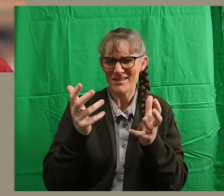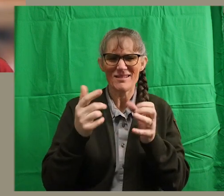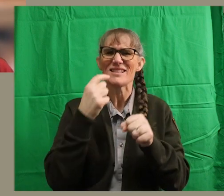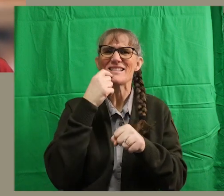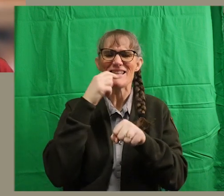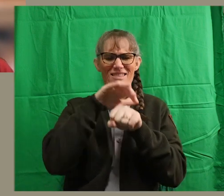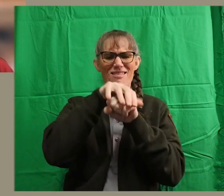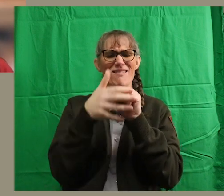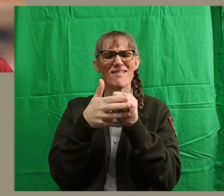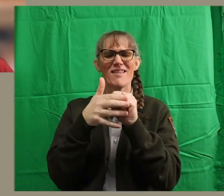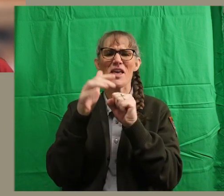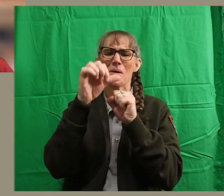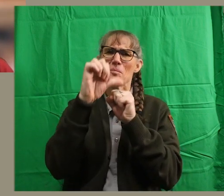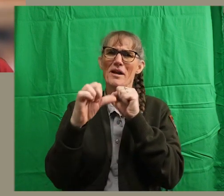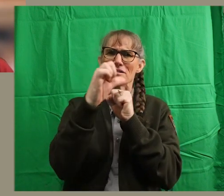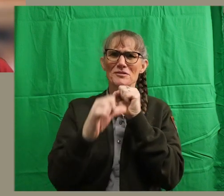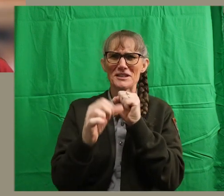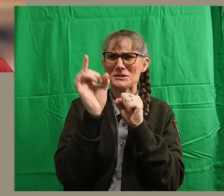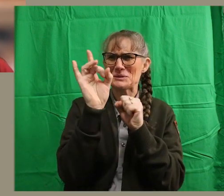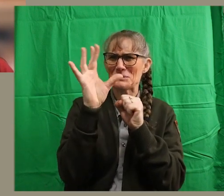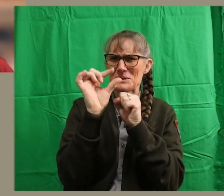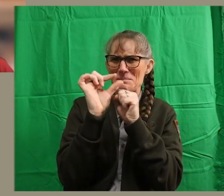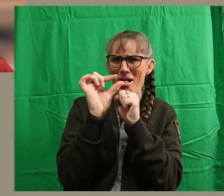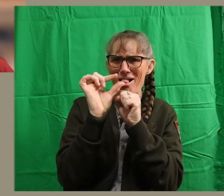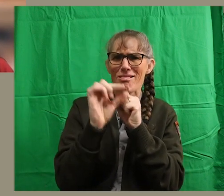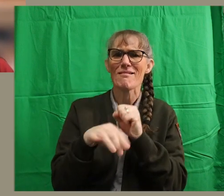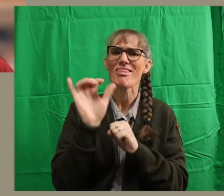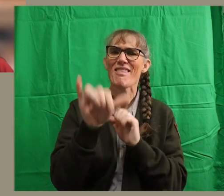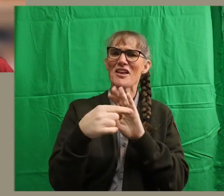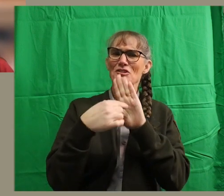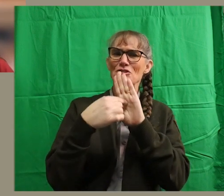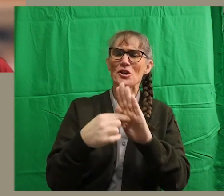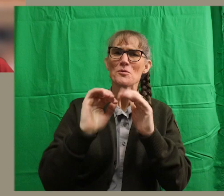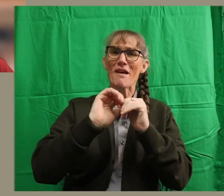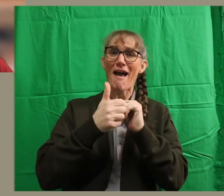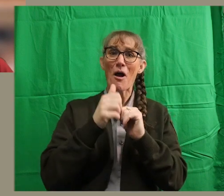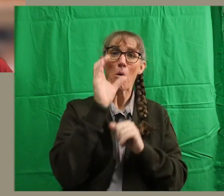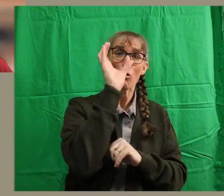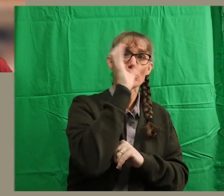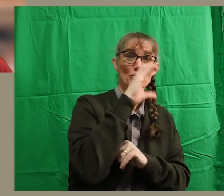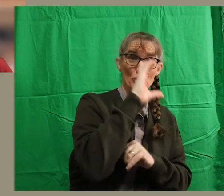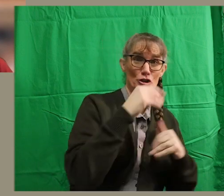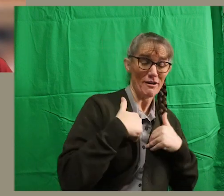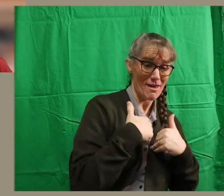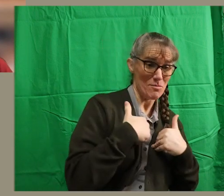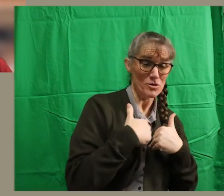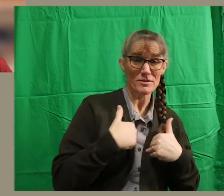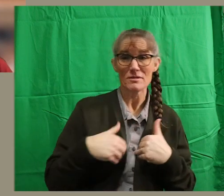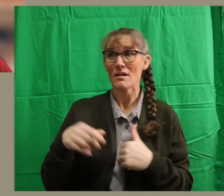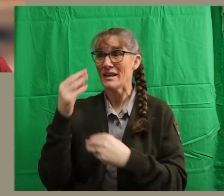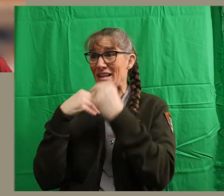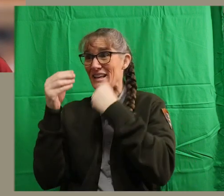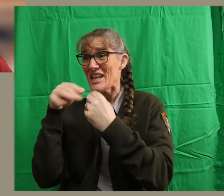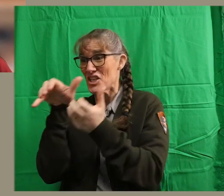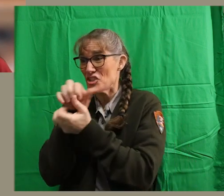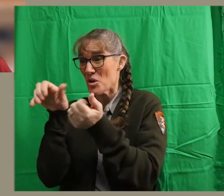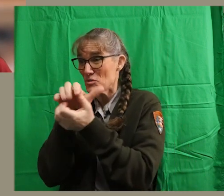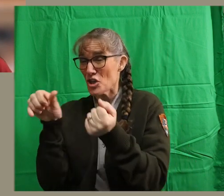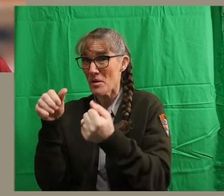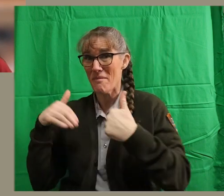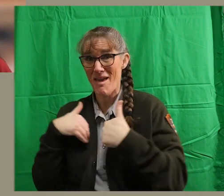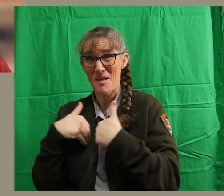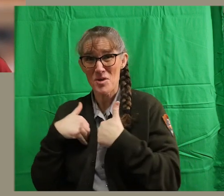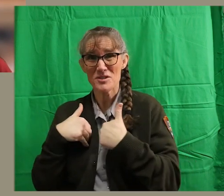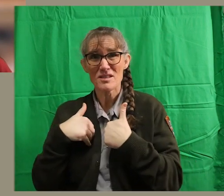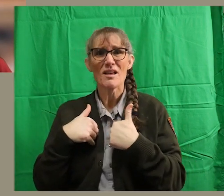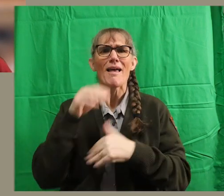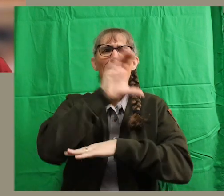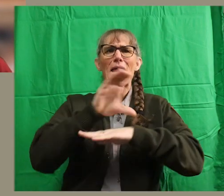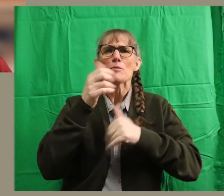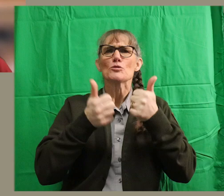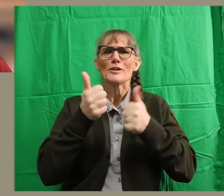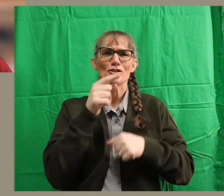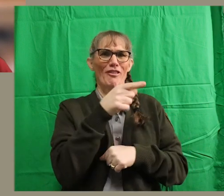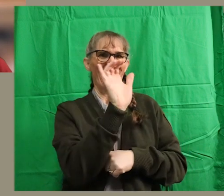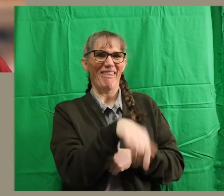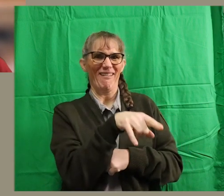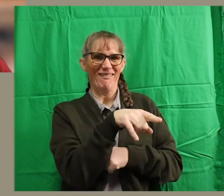which show how they fall, the camels fall into a morphospace of a browser not a grazer.